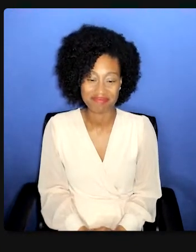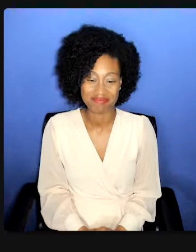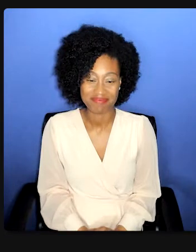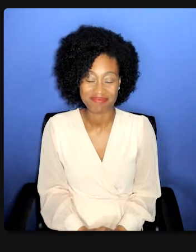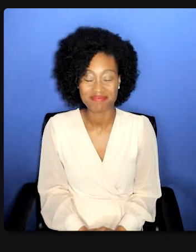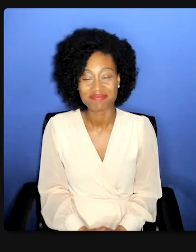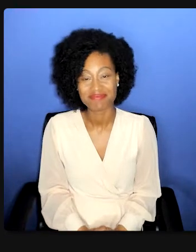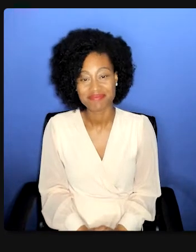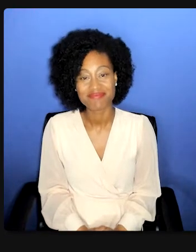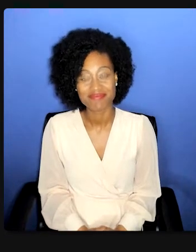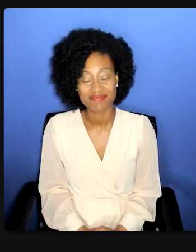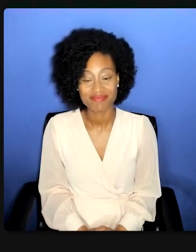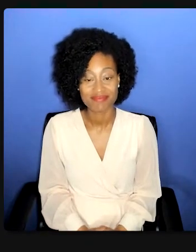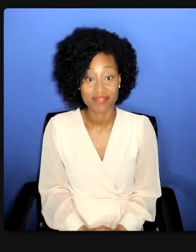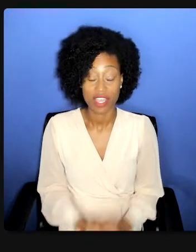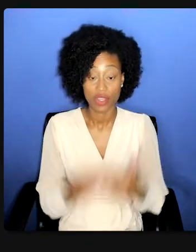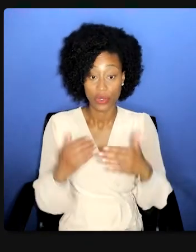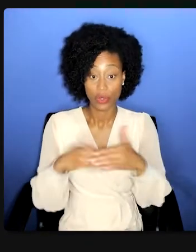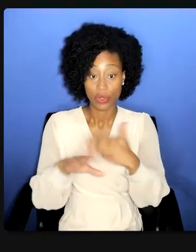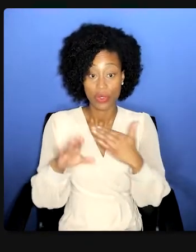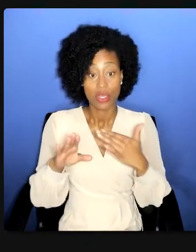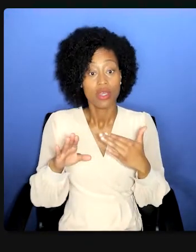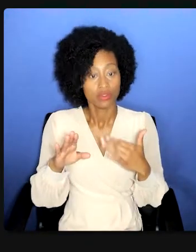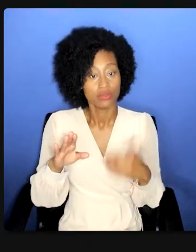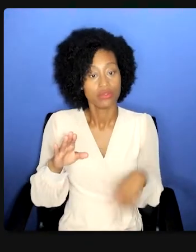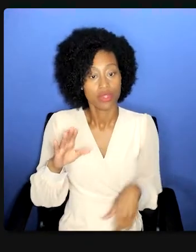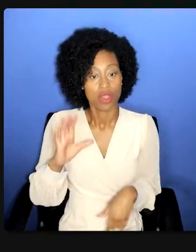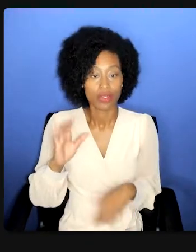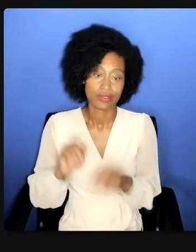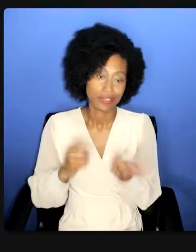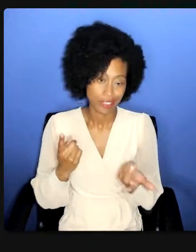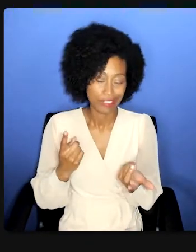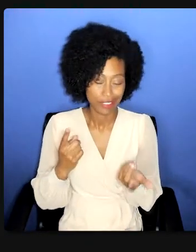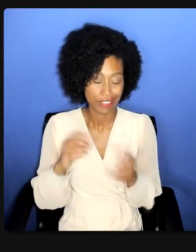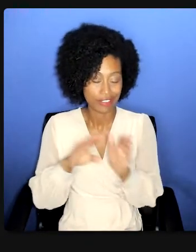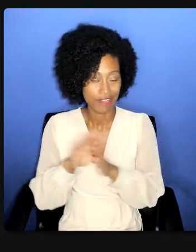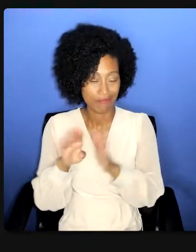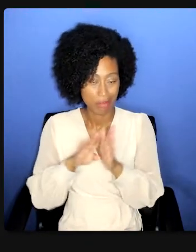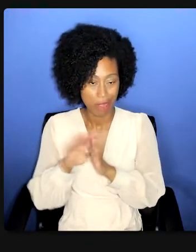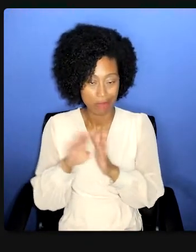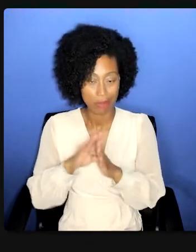Once you go into developer.playfab.com the Game Manager, our web portal